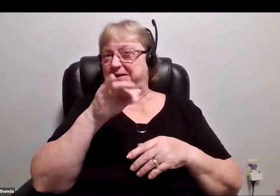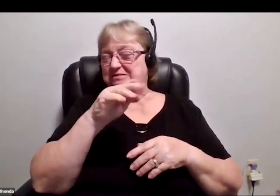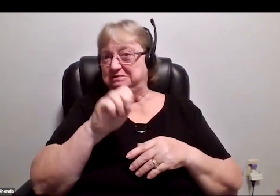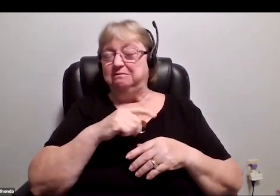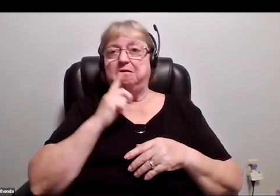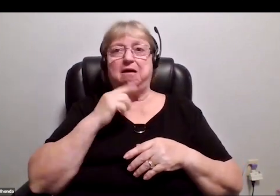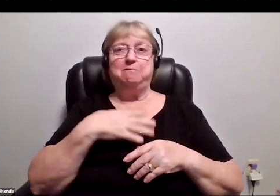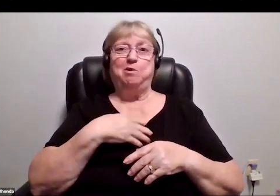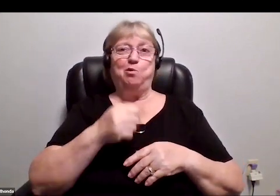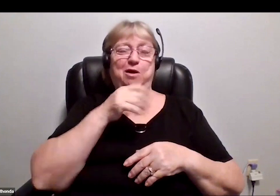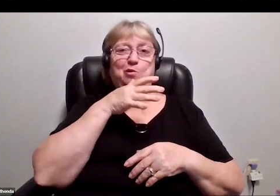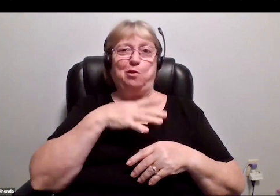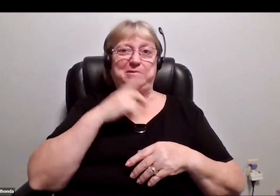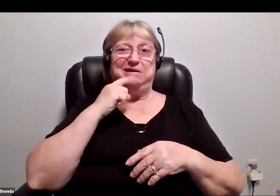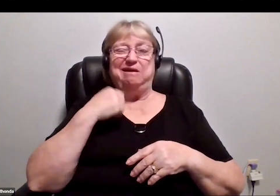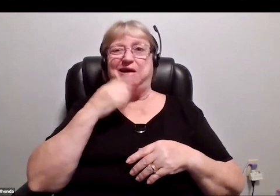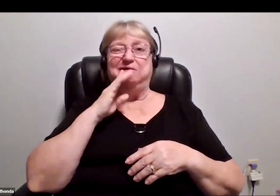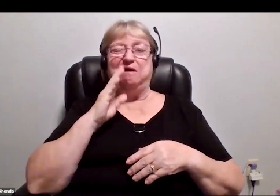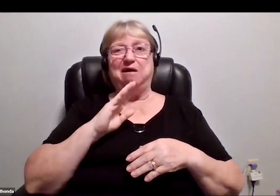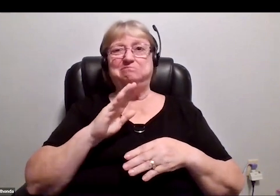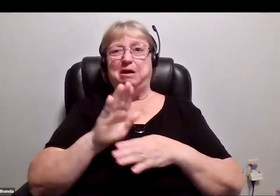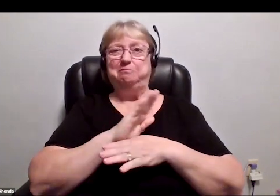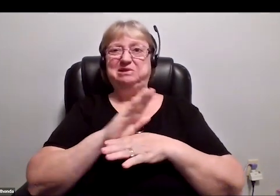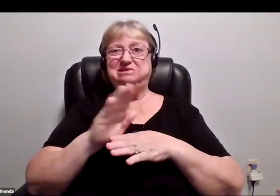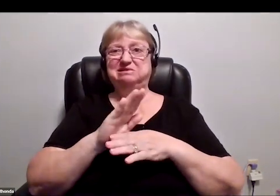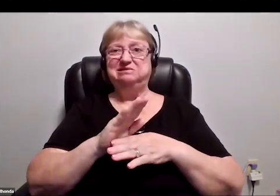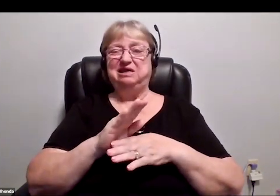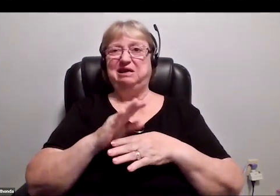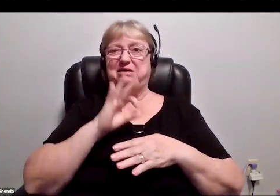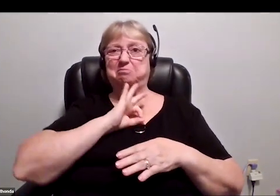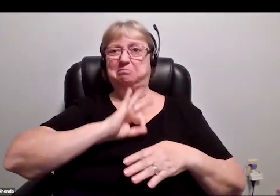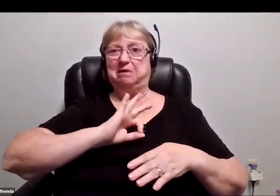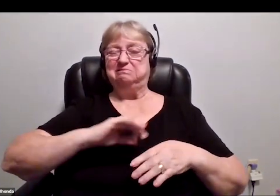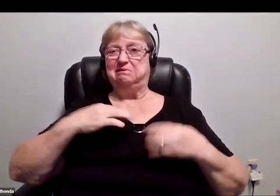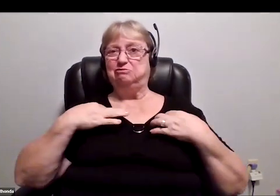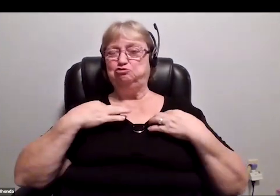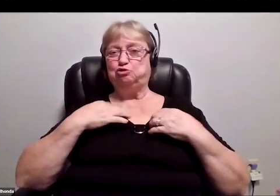in a businessy button-down with reddish blonde hair,